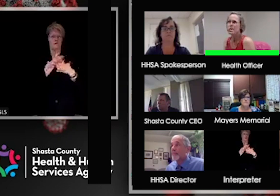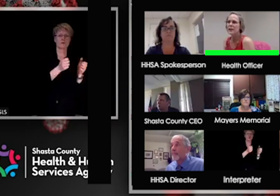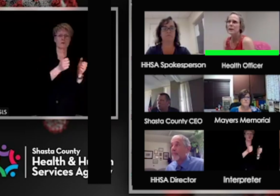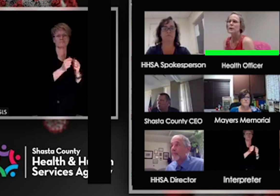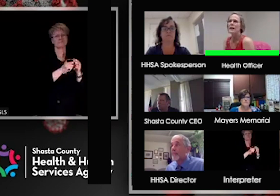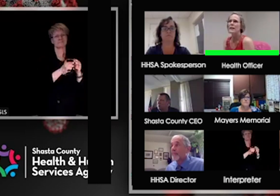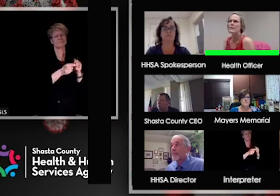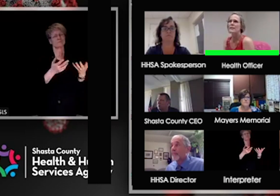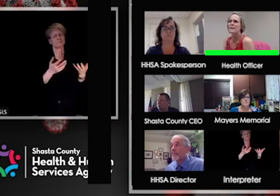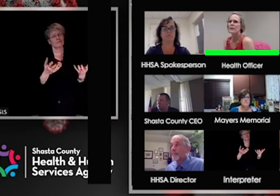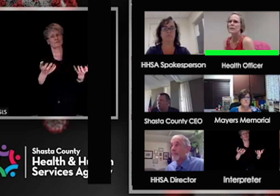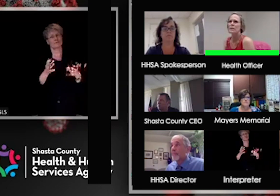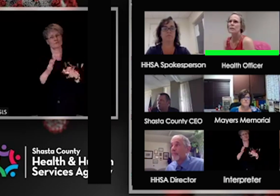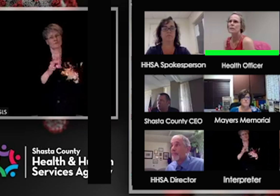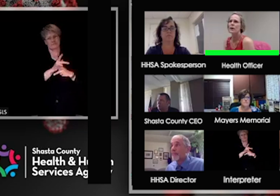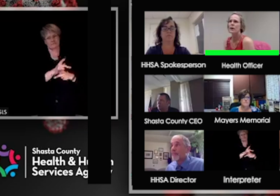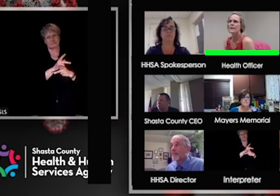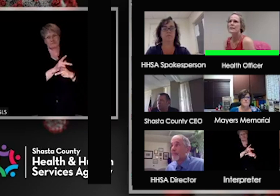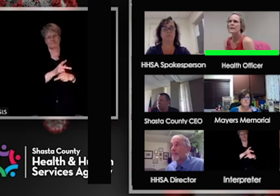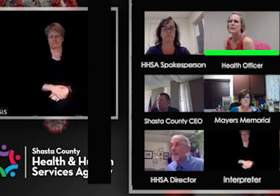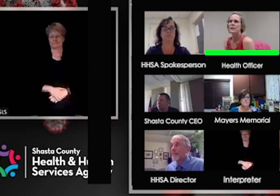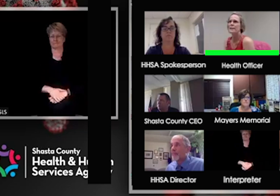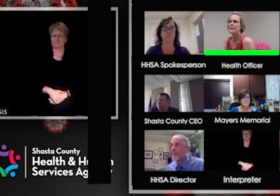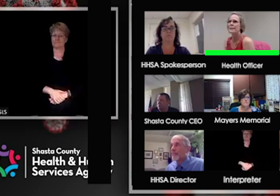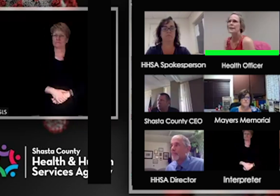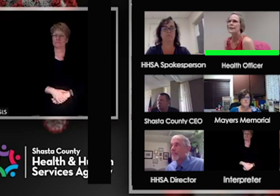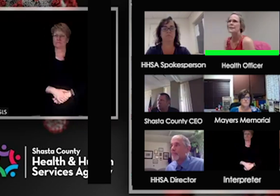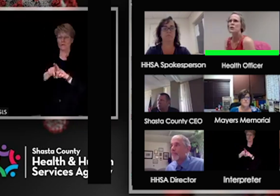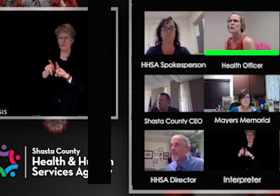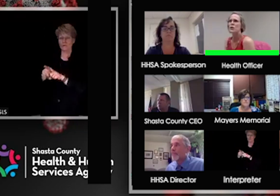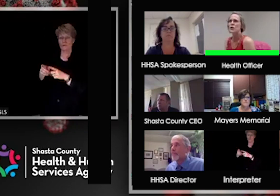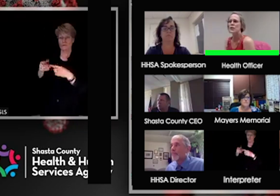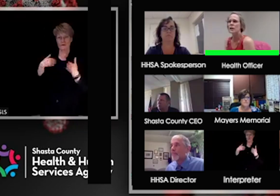We also have a number of cases that have been unidentified in terms of their exposure, which